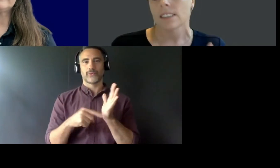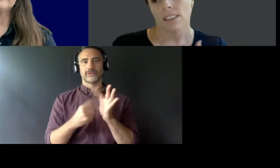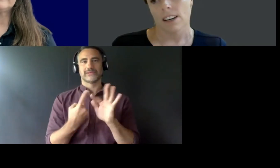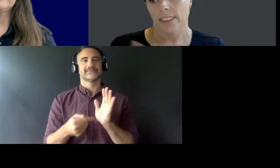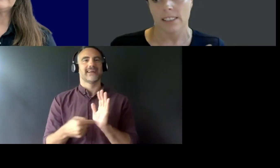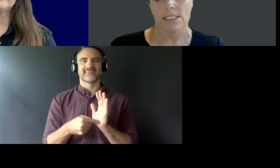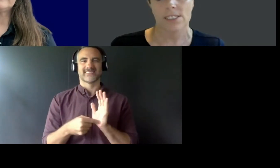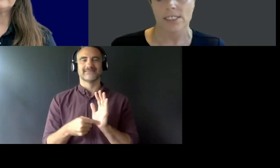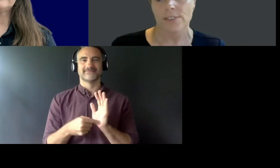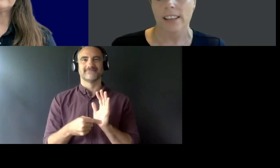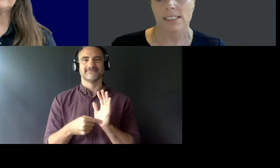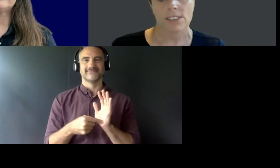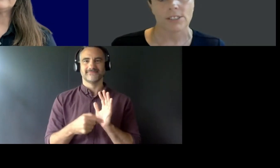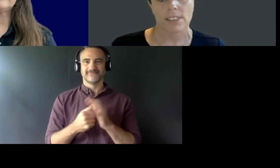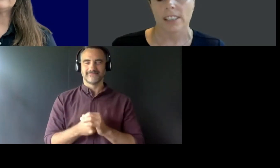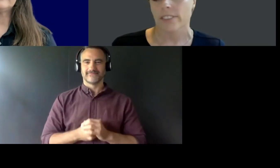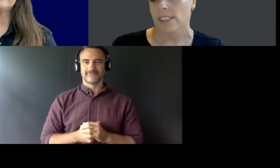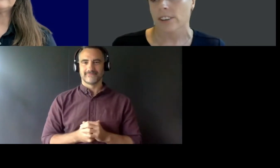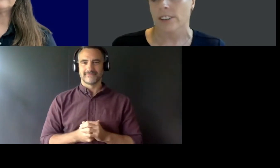I think it is fair to just leave it as decorative.